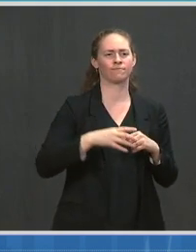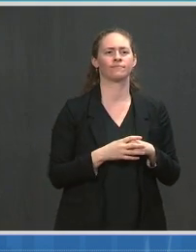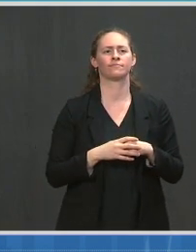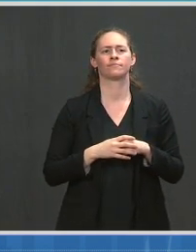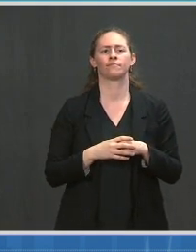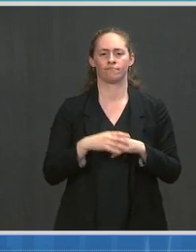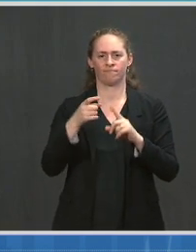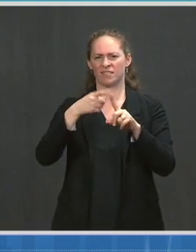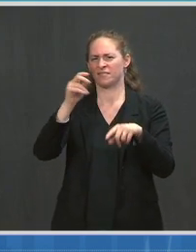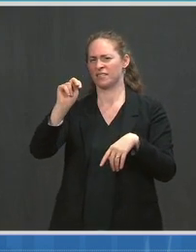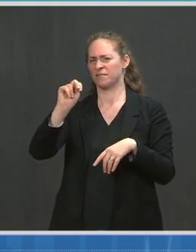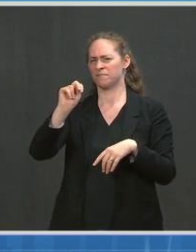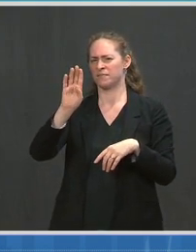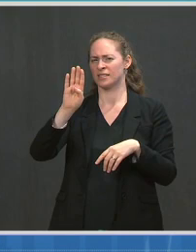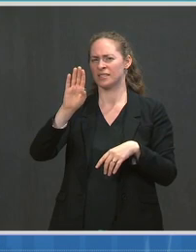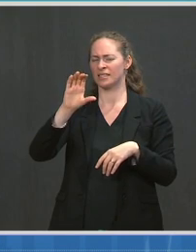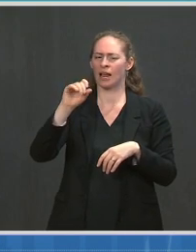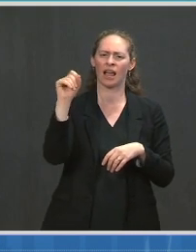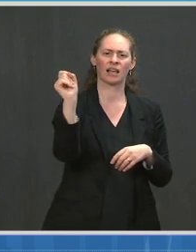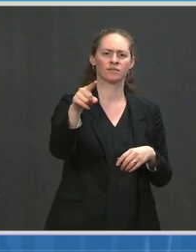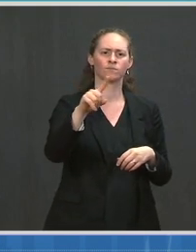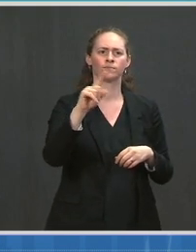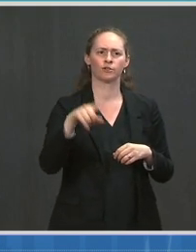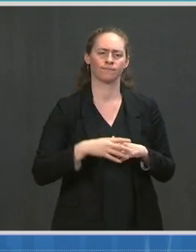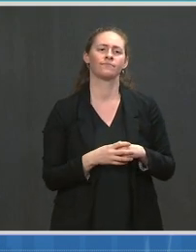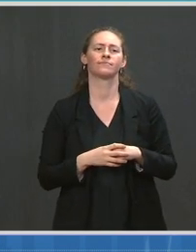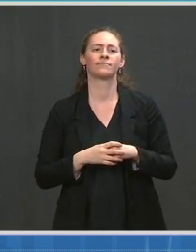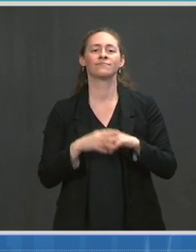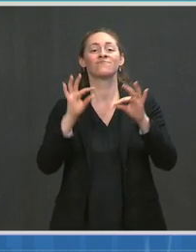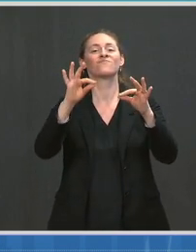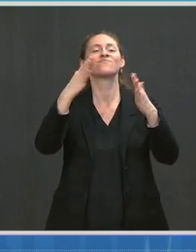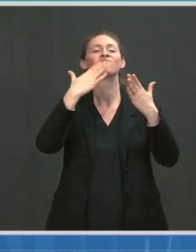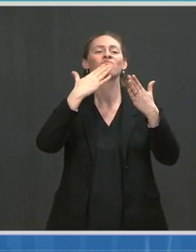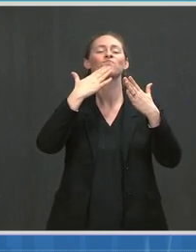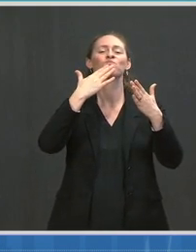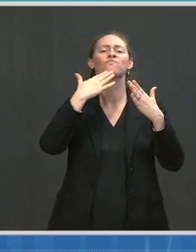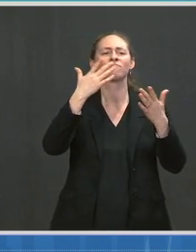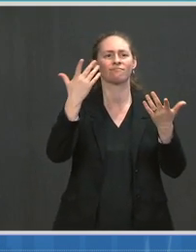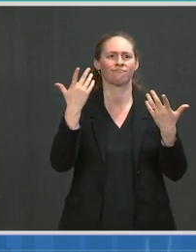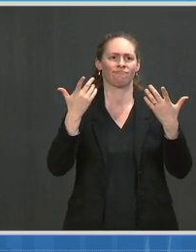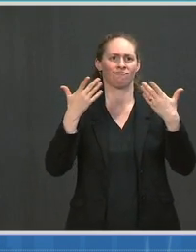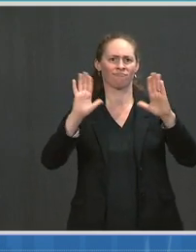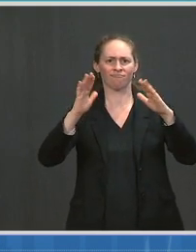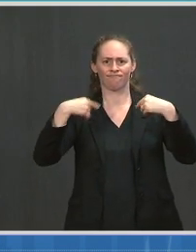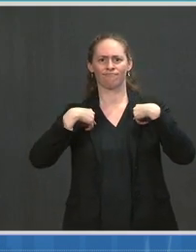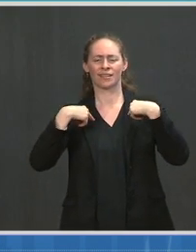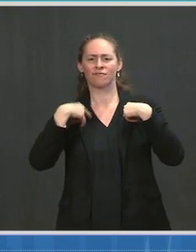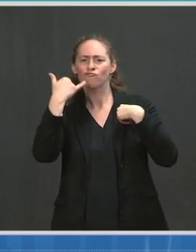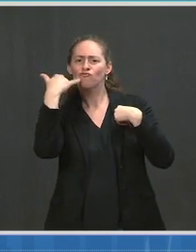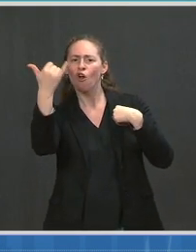The Press: Thank you so much for doing this call. Really appreciate it. Two more quick questions.